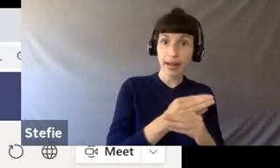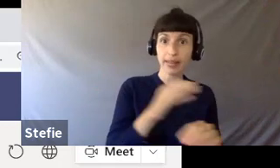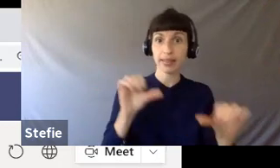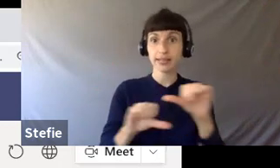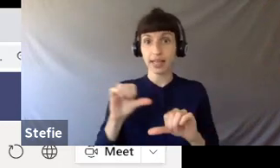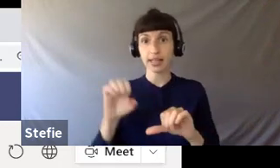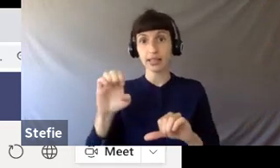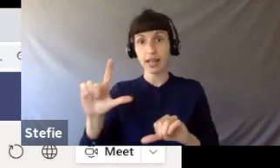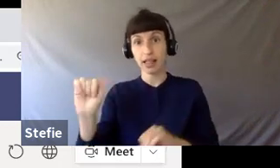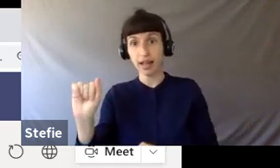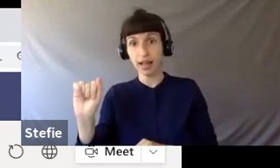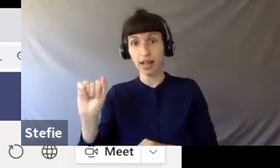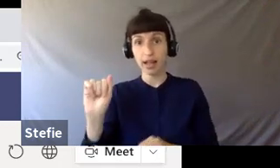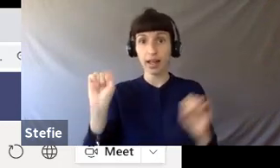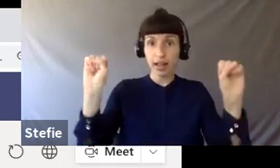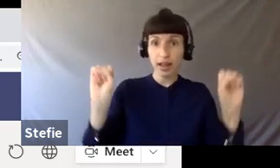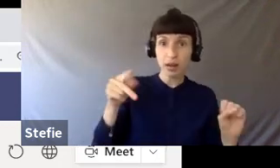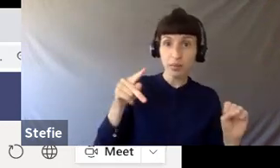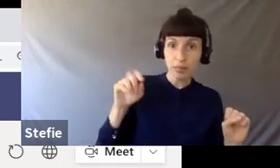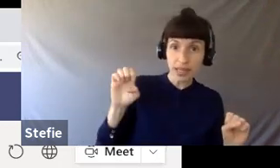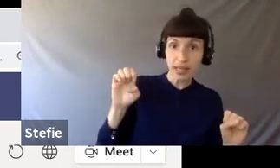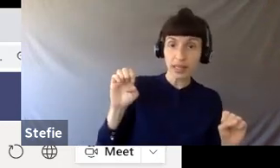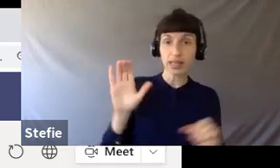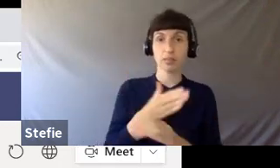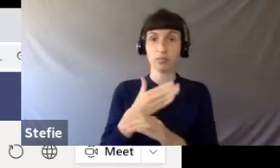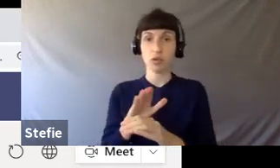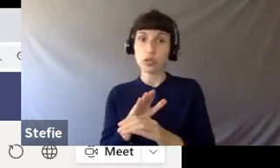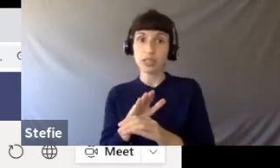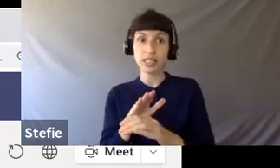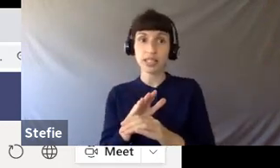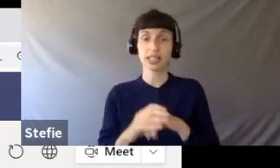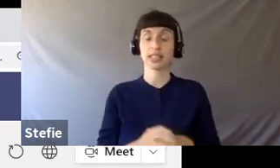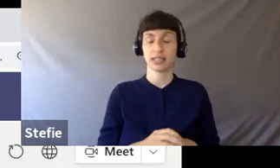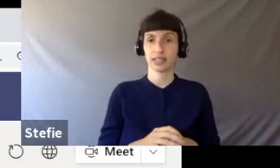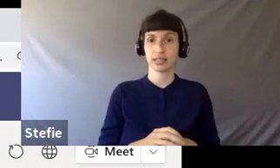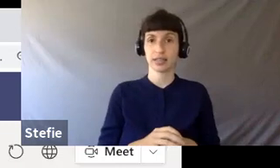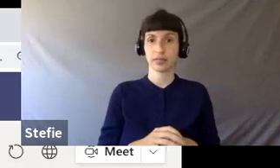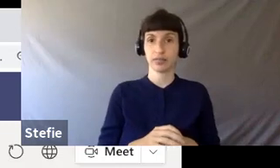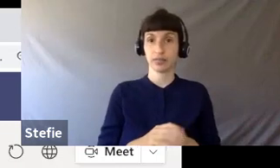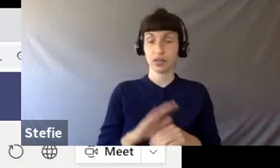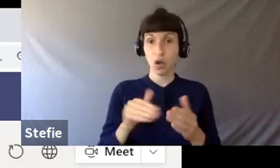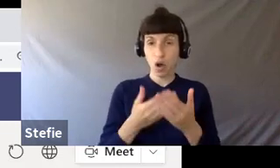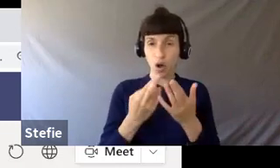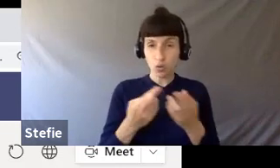by new tabs. I can make All of my student tabs